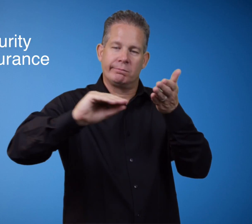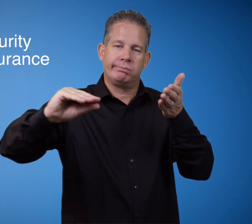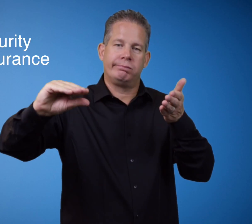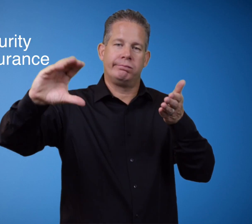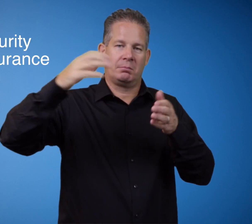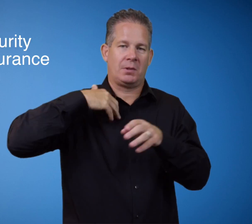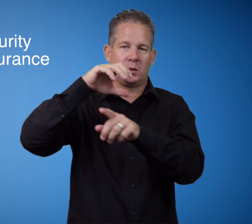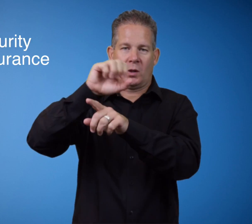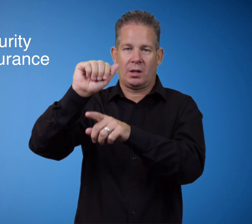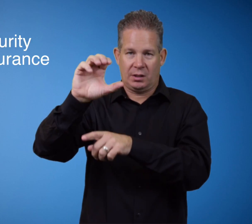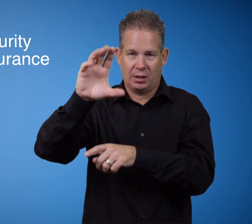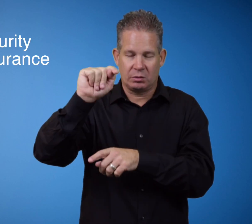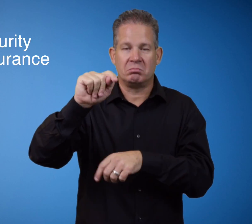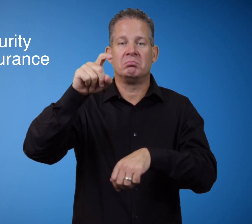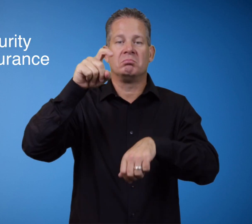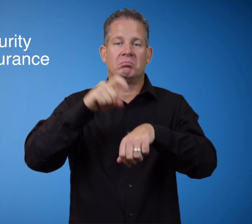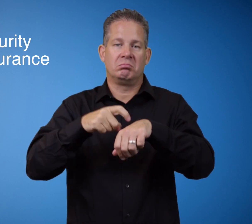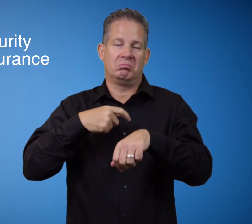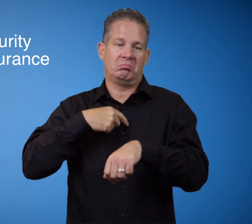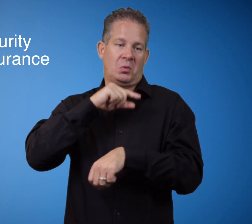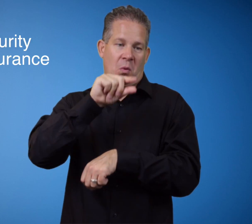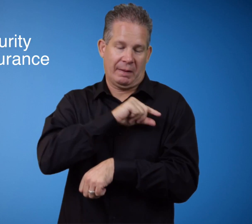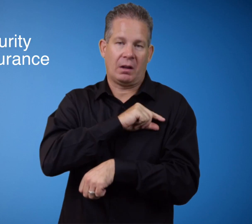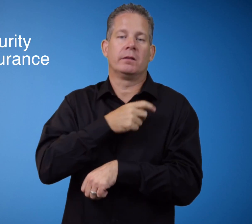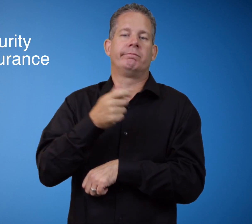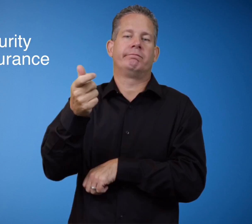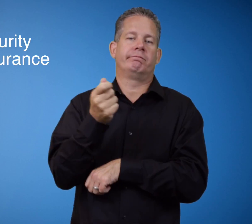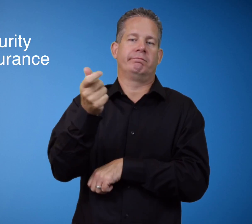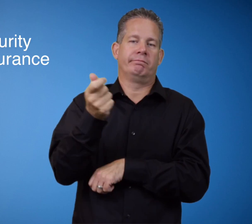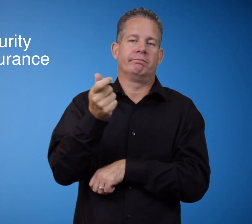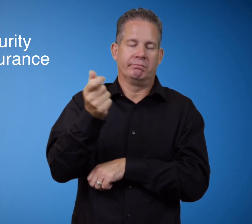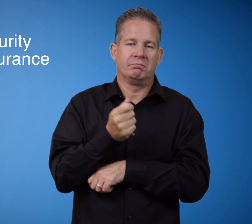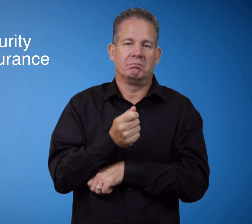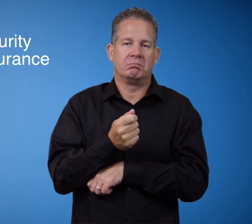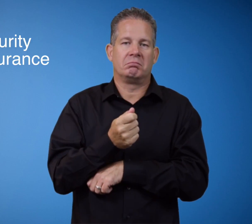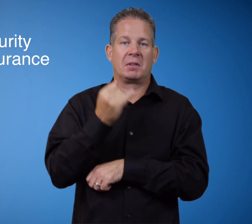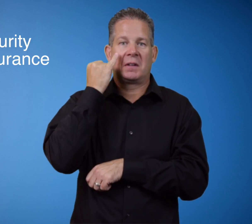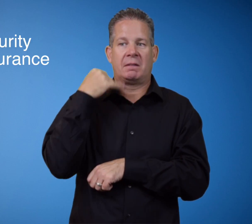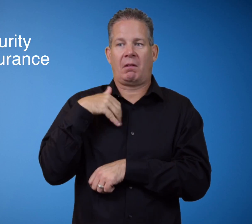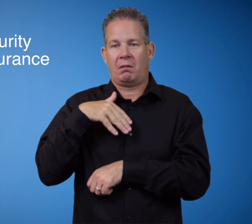it's built into an account so that at a later time if I qualify I can then receive those funds from that area.